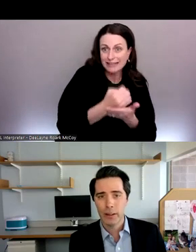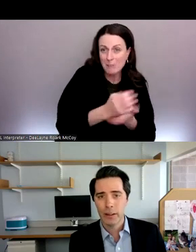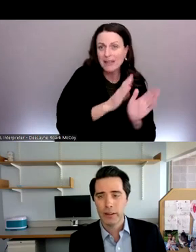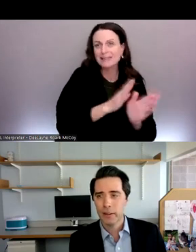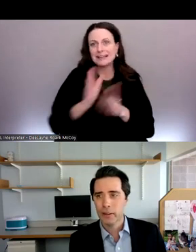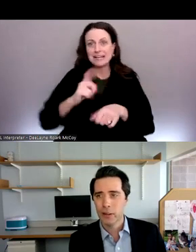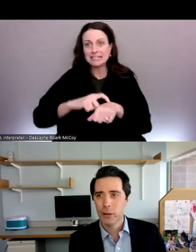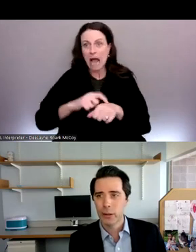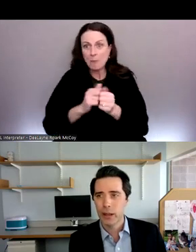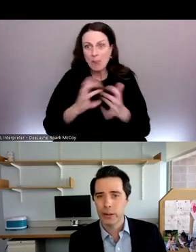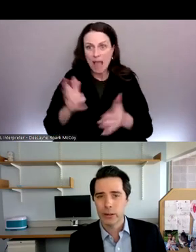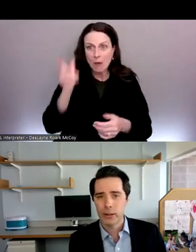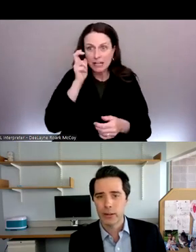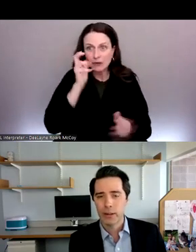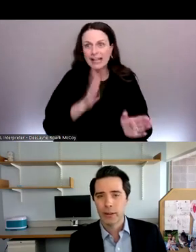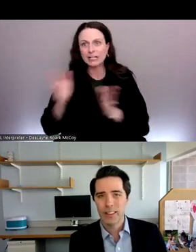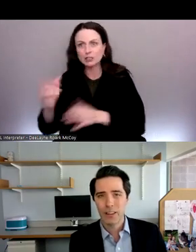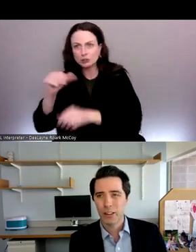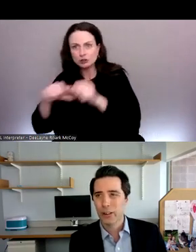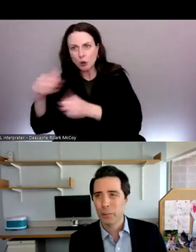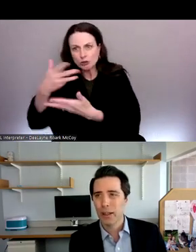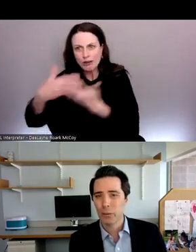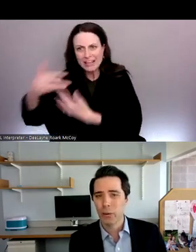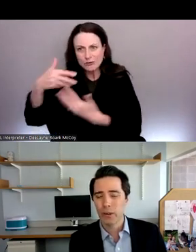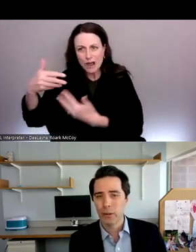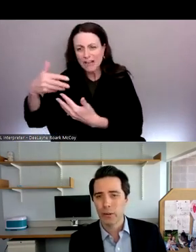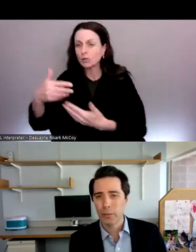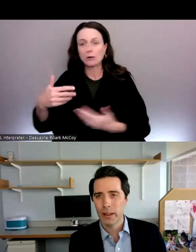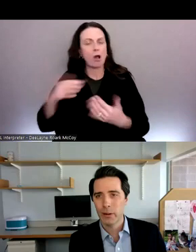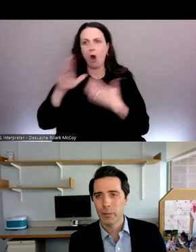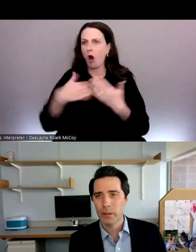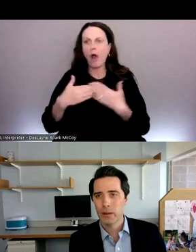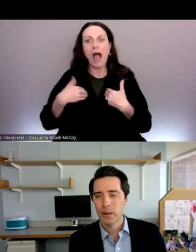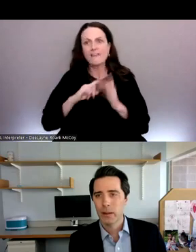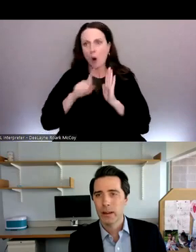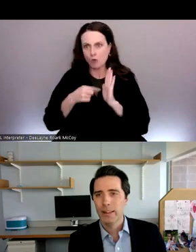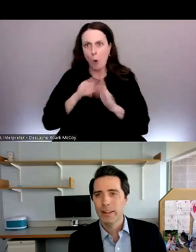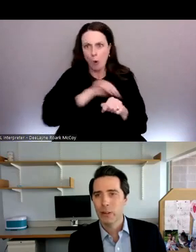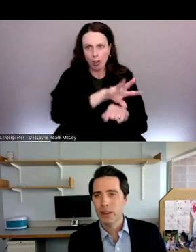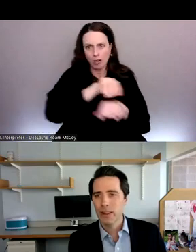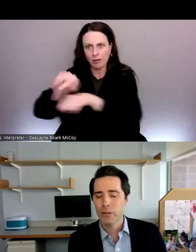hearing the social interactions these clearly play a role in cochlear implant